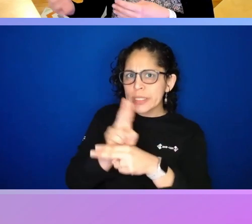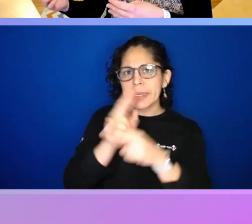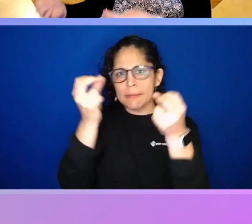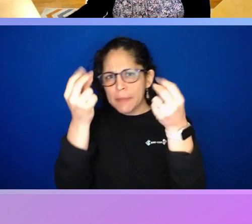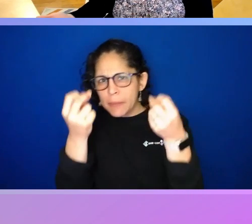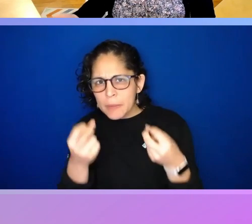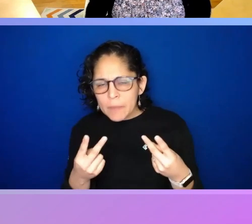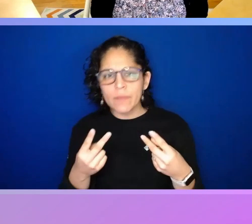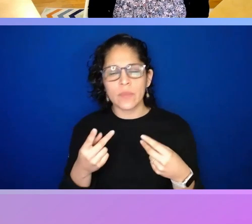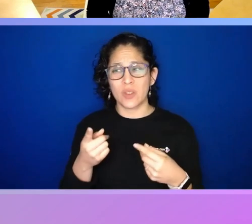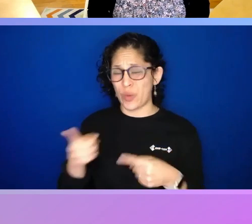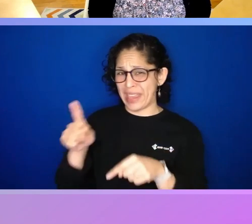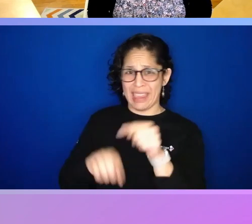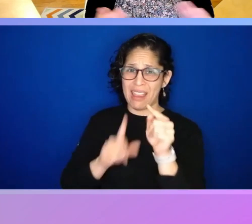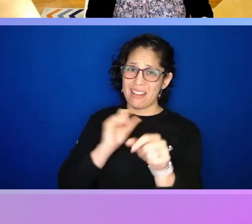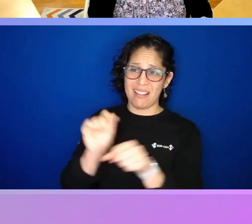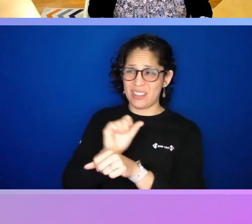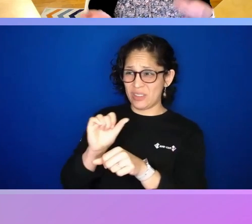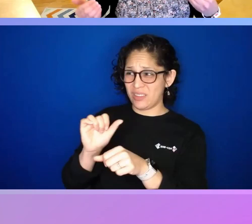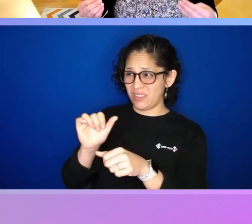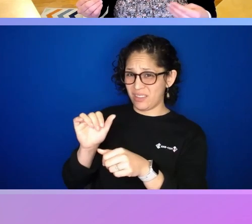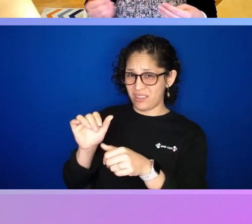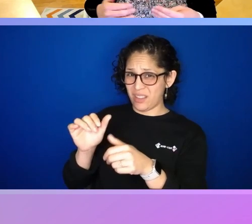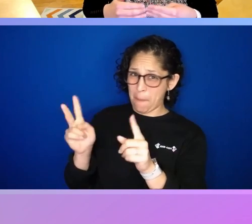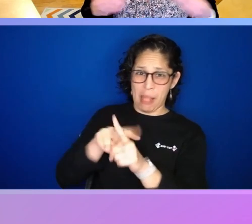and links versus buttons, links are trending down. I